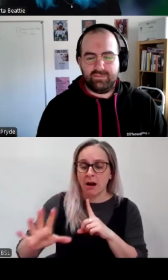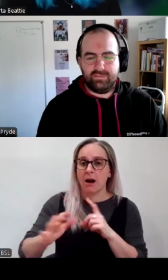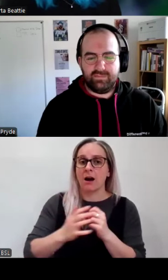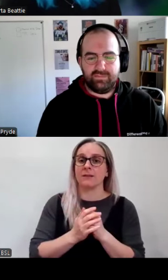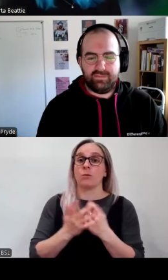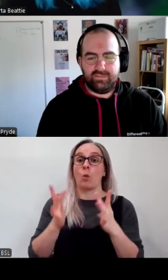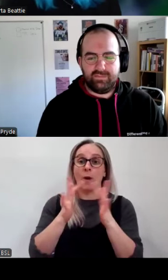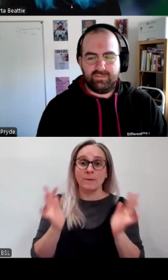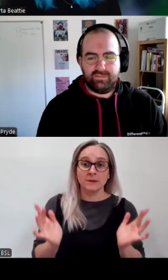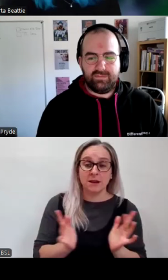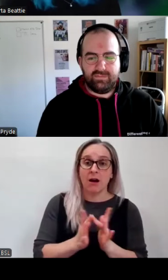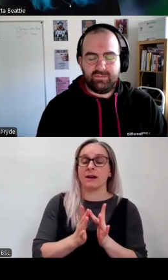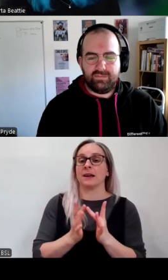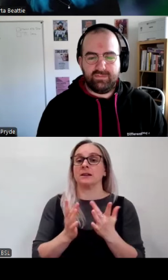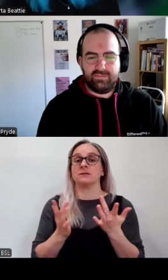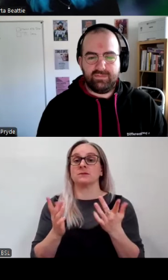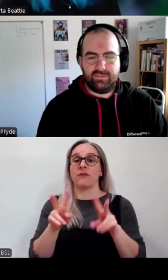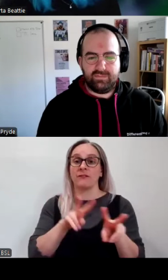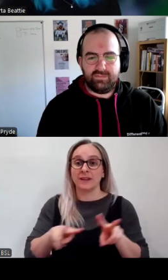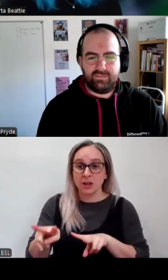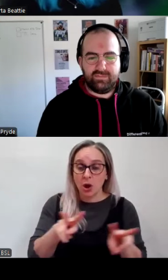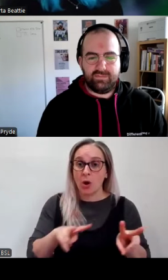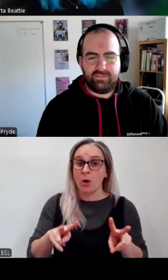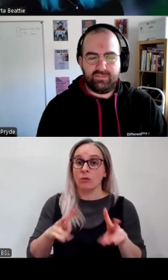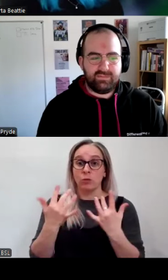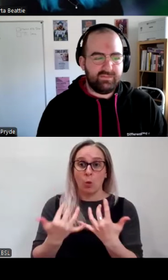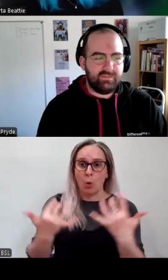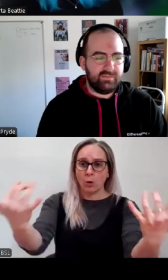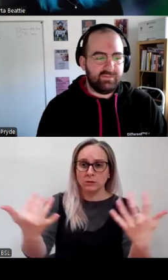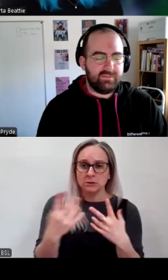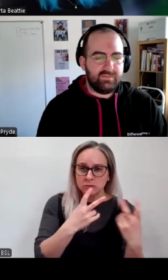We've got video content, audience research, survey and evaluation,